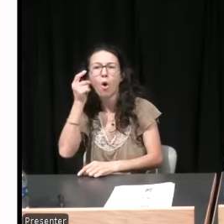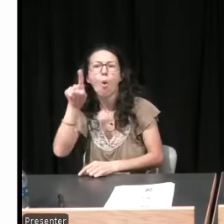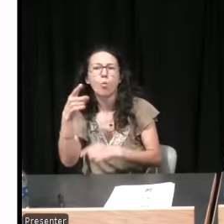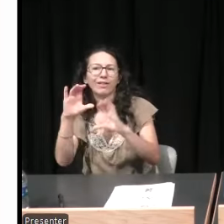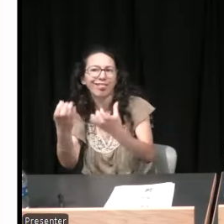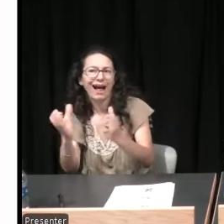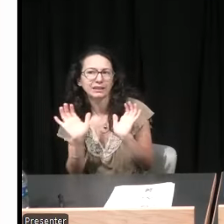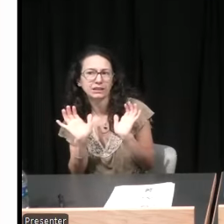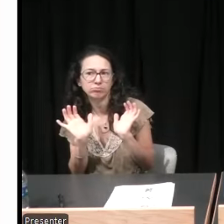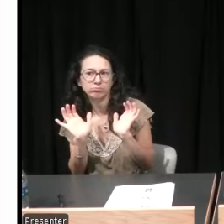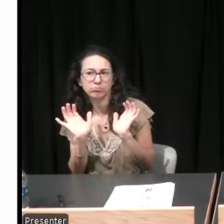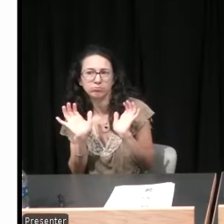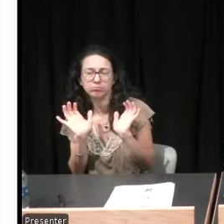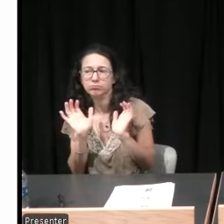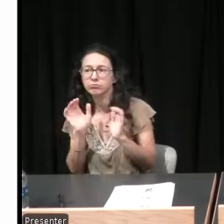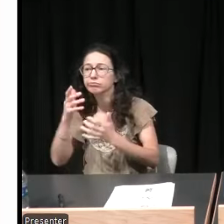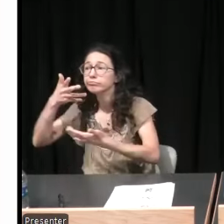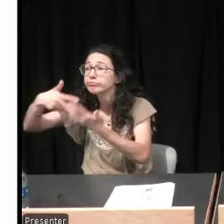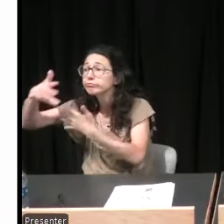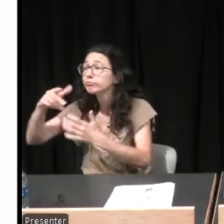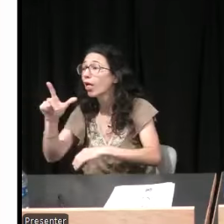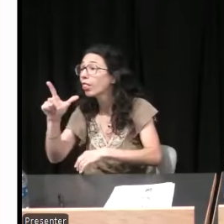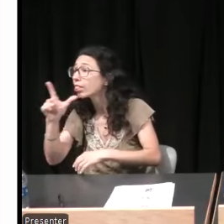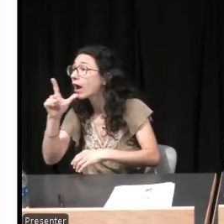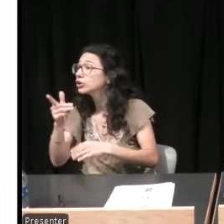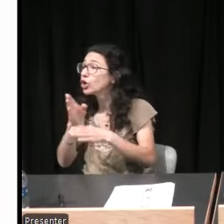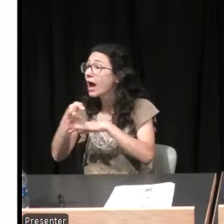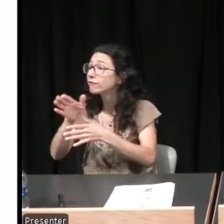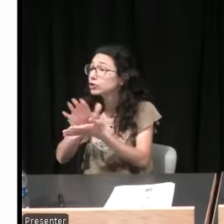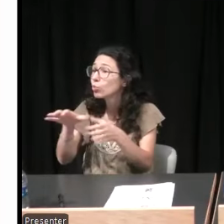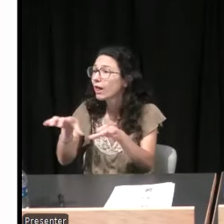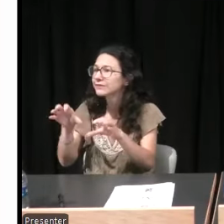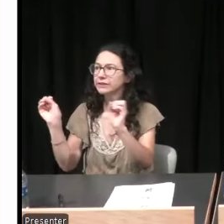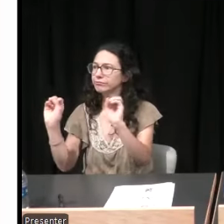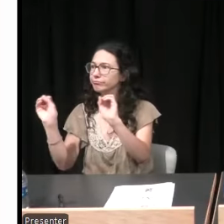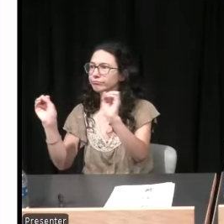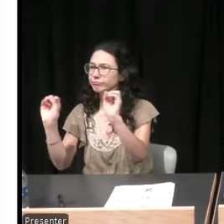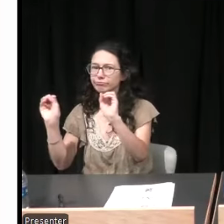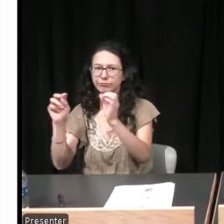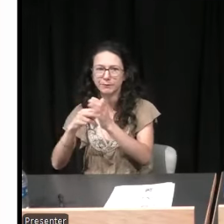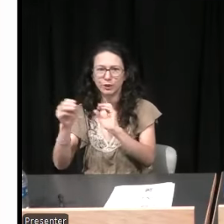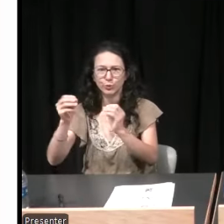on some will provide an interpreter specifically only for classes but not for lunch activities